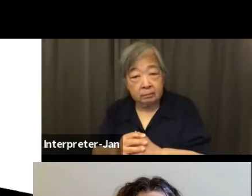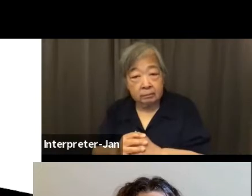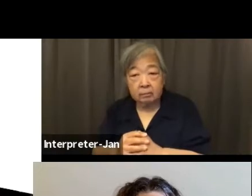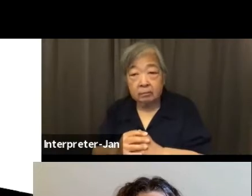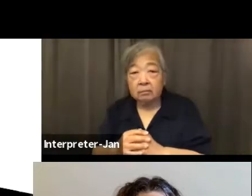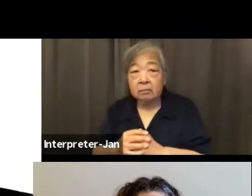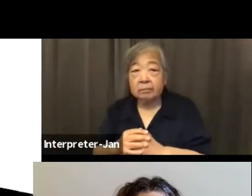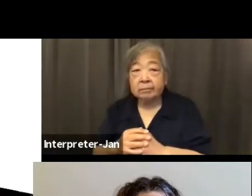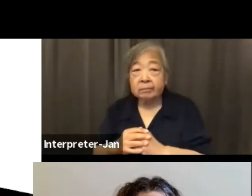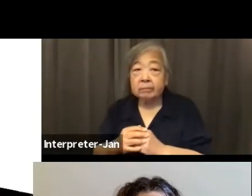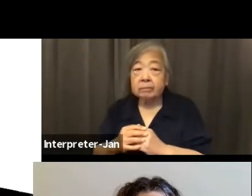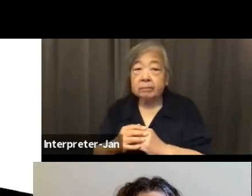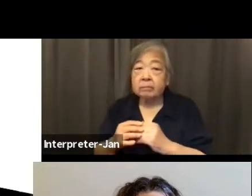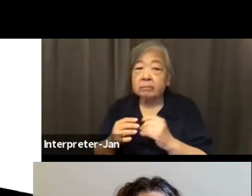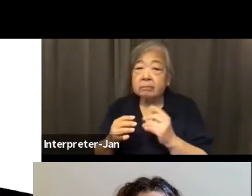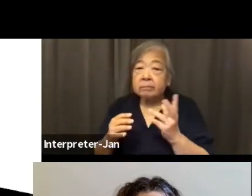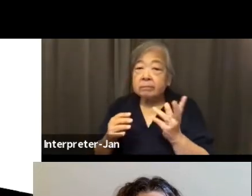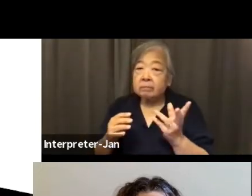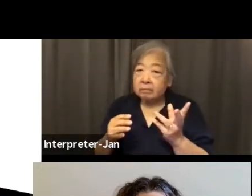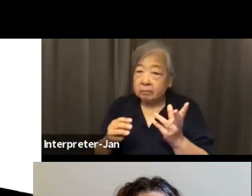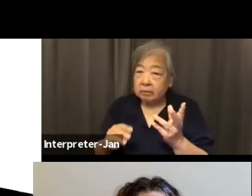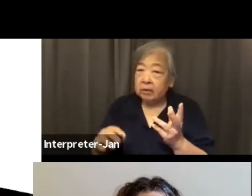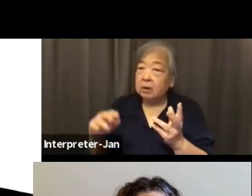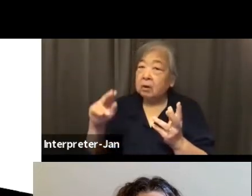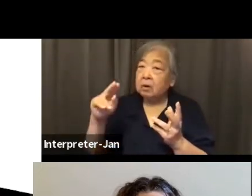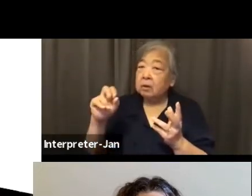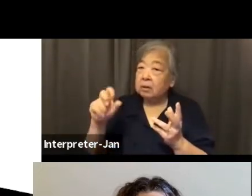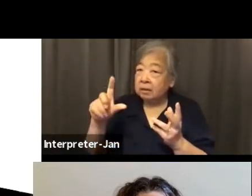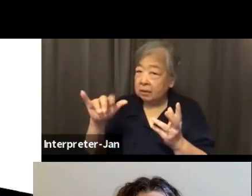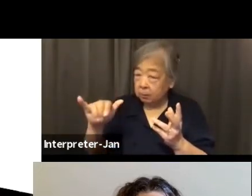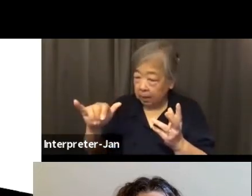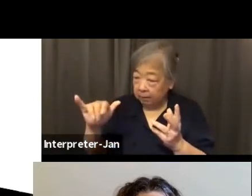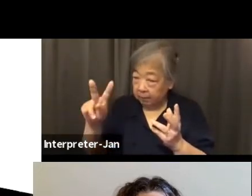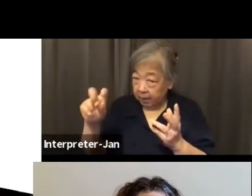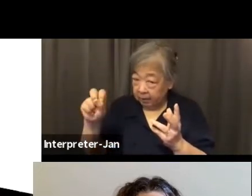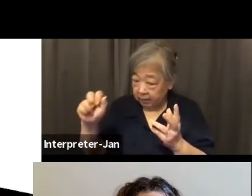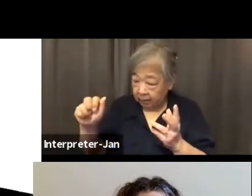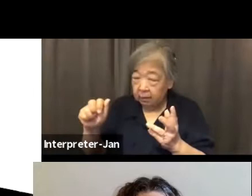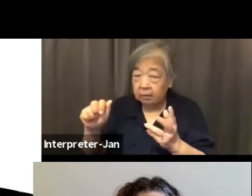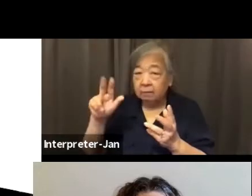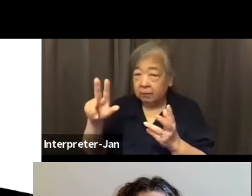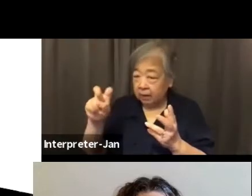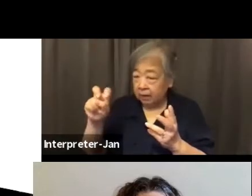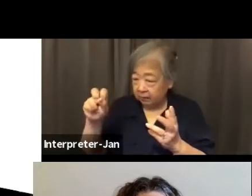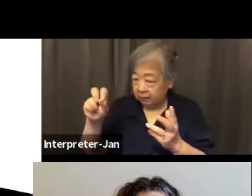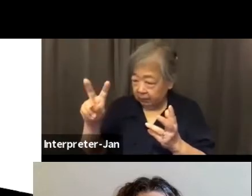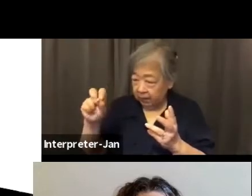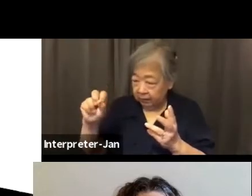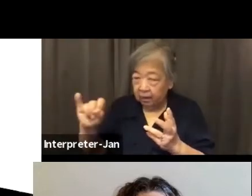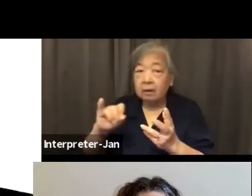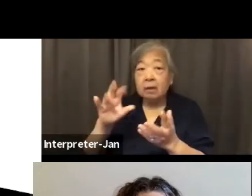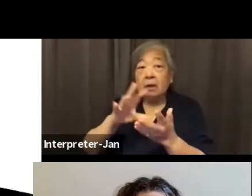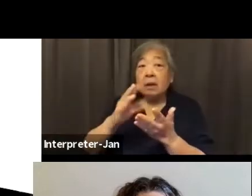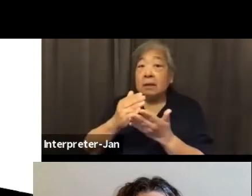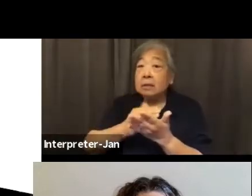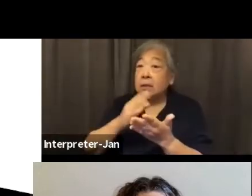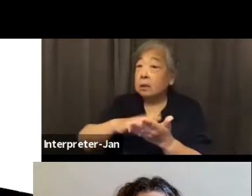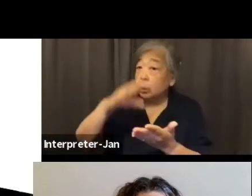So NSLI-Y VSI had lessons learned and I'm going to share about some of the lessons learned.